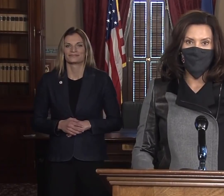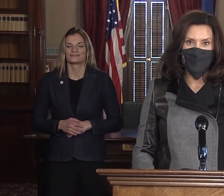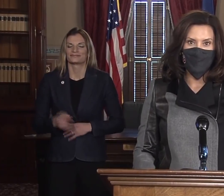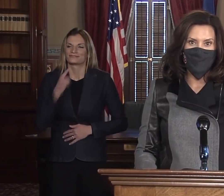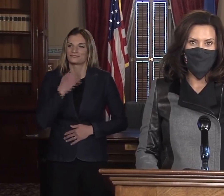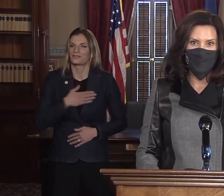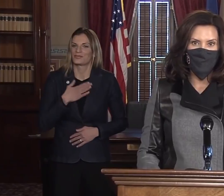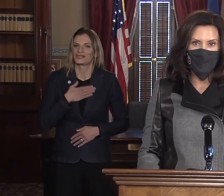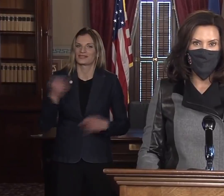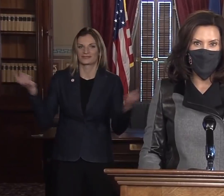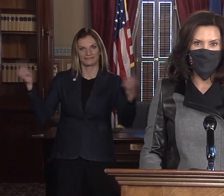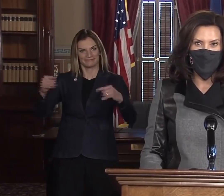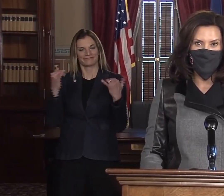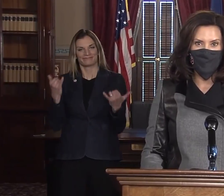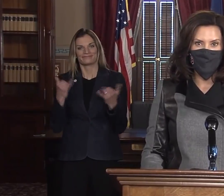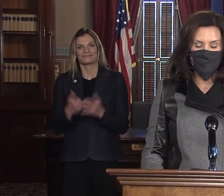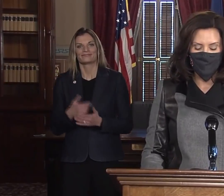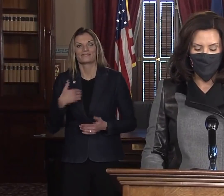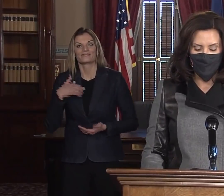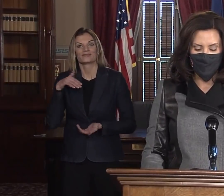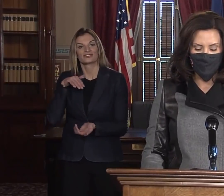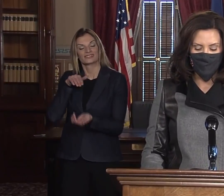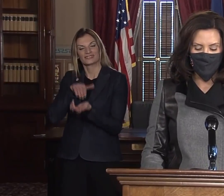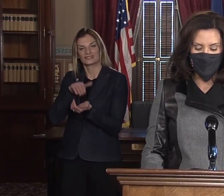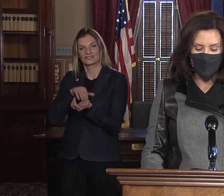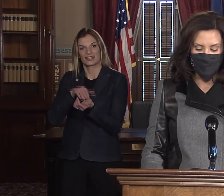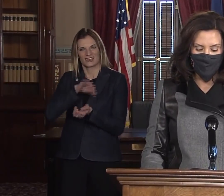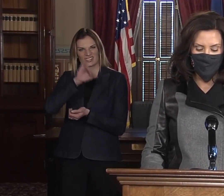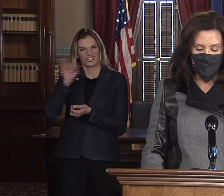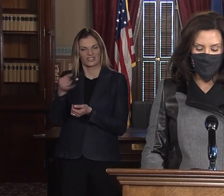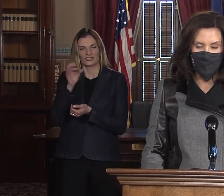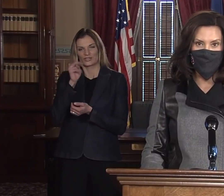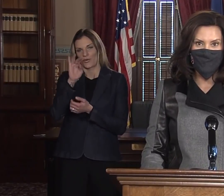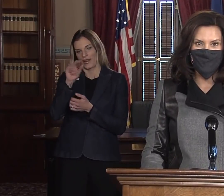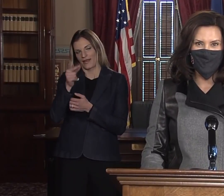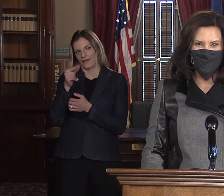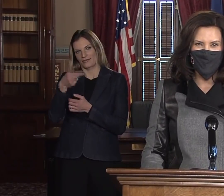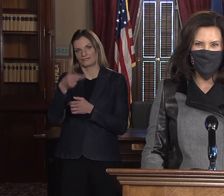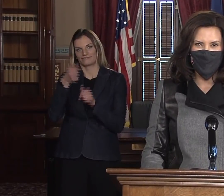TODAY IS -- GOOD AFTERNOON, TODAY IS WEDNESDAY, OCTOBER 21. I AM PLEASED THAT YOU HAVE JOINED US.